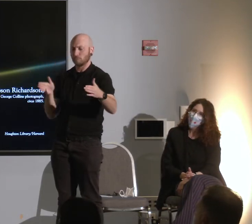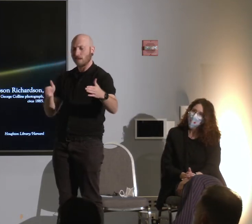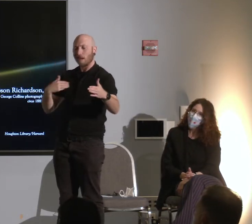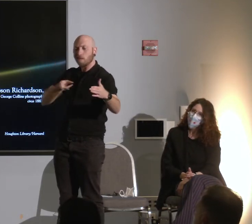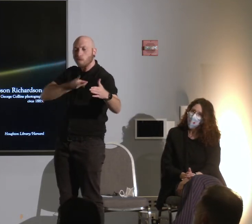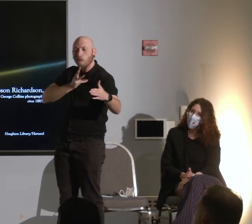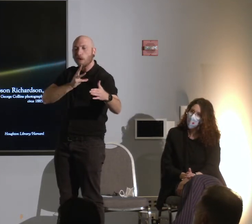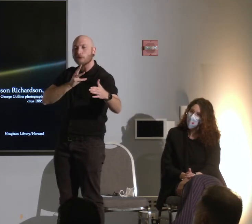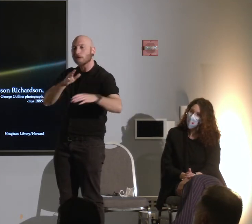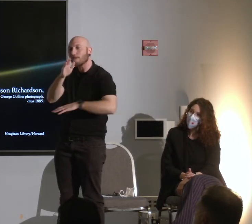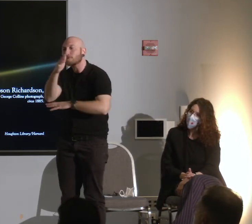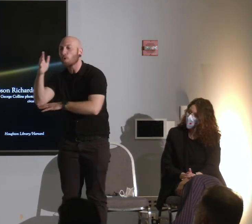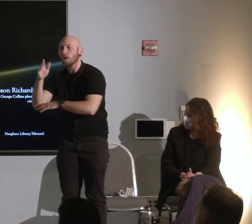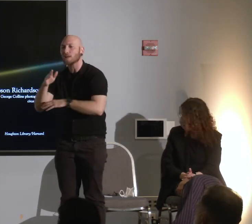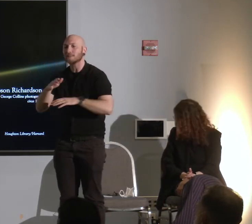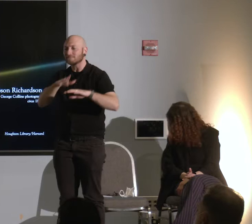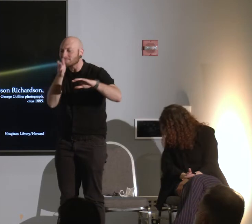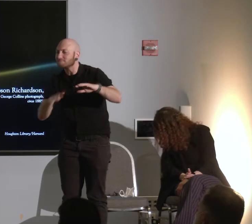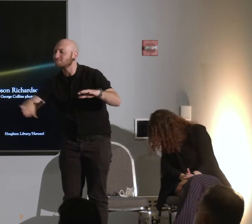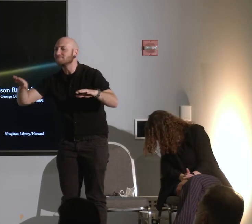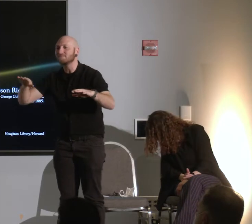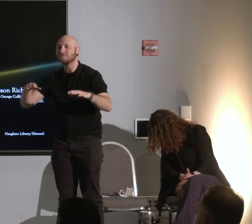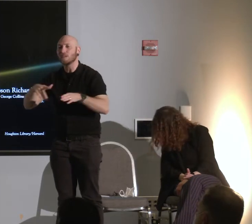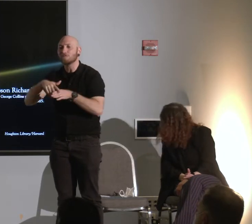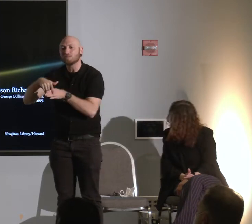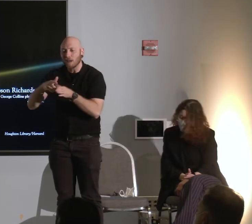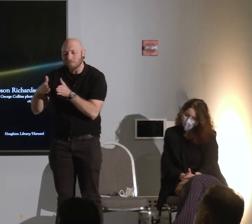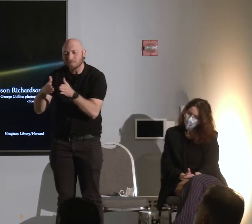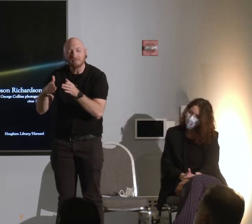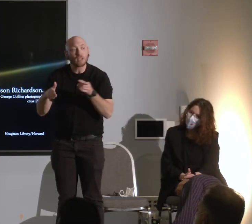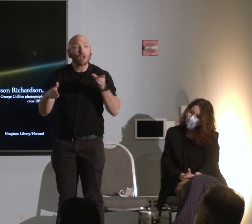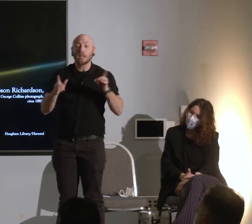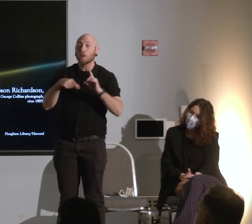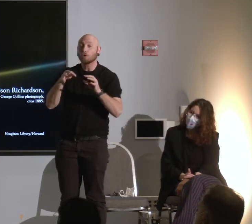rolling countryside, bridle paths, and the rest. He described it as a people's